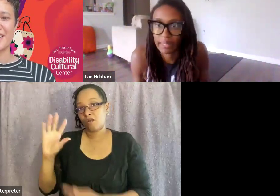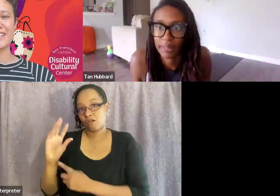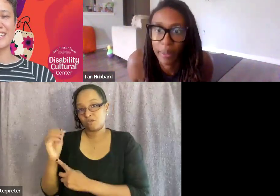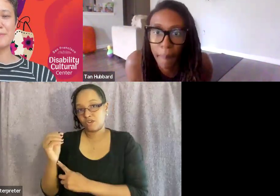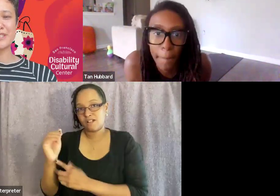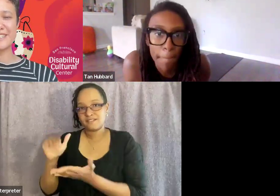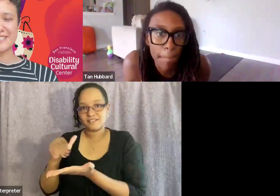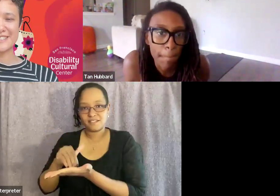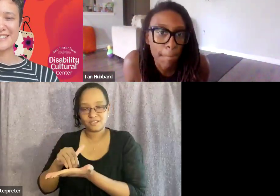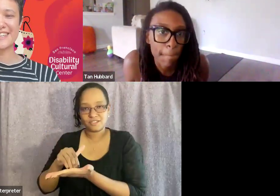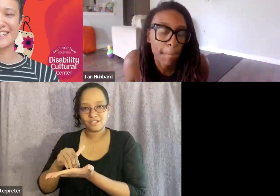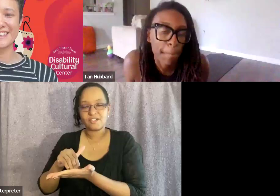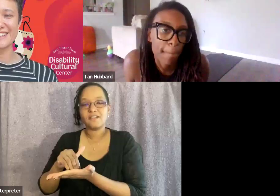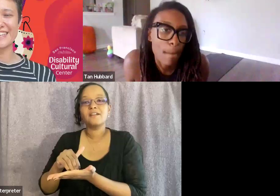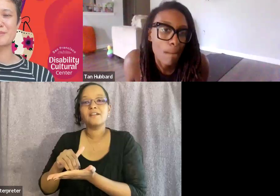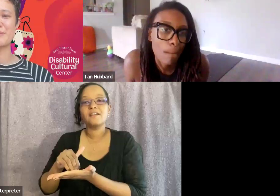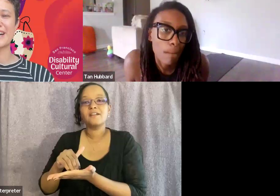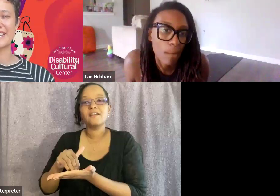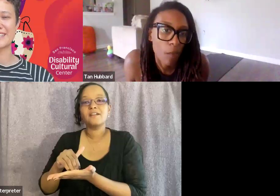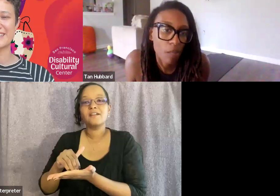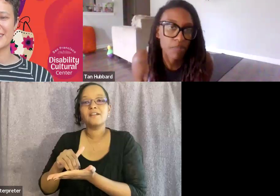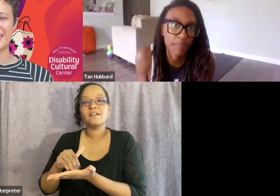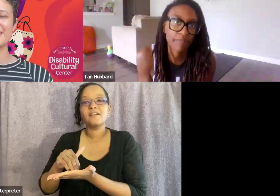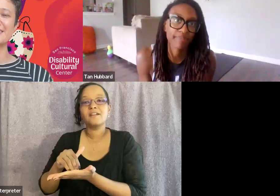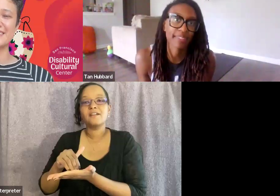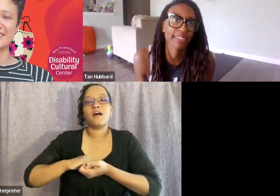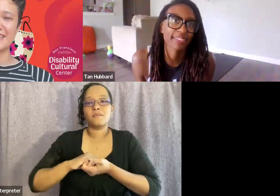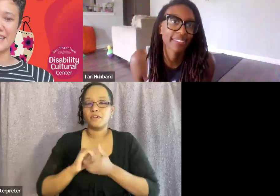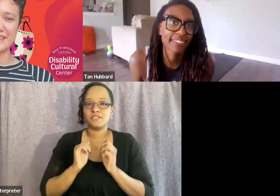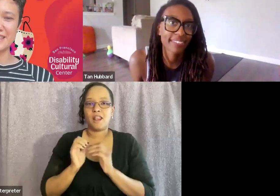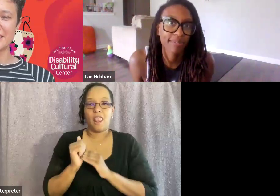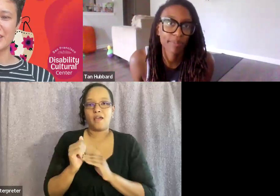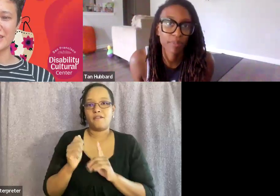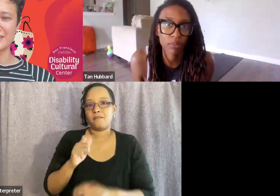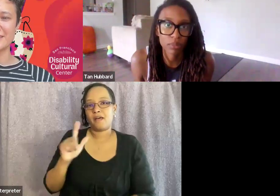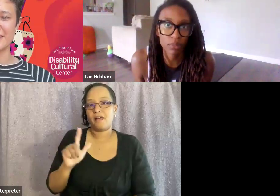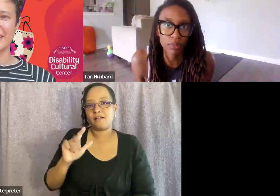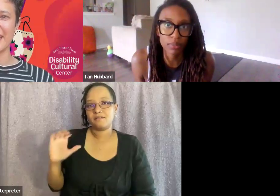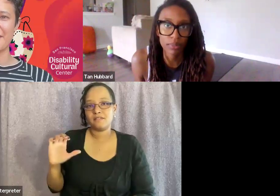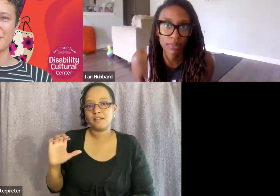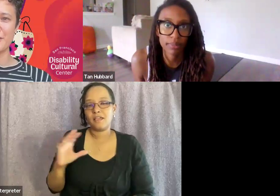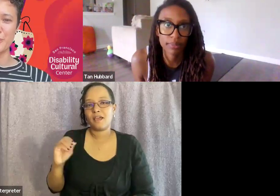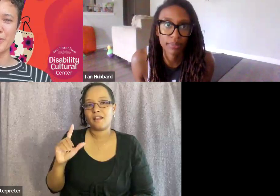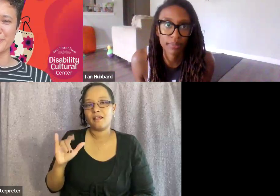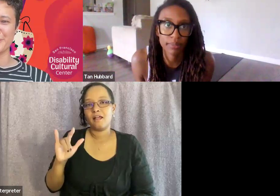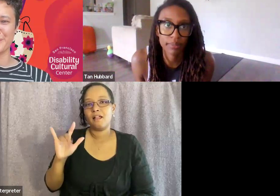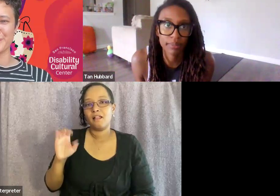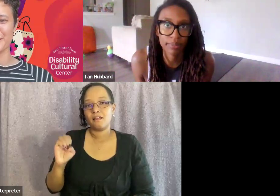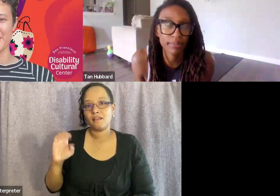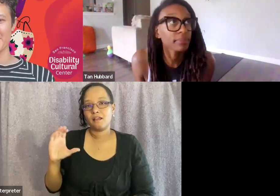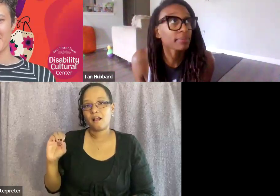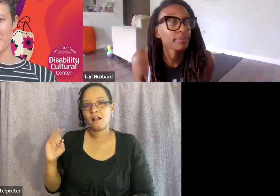a collaboration led by L.C. and Lillie Cox, Haven of Hope,